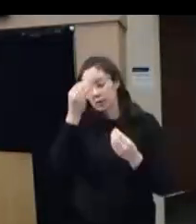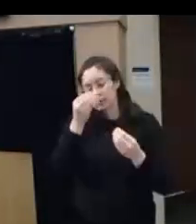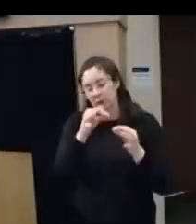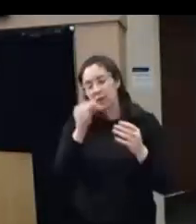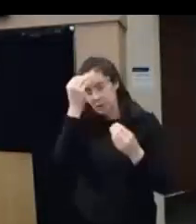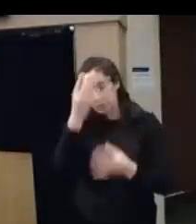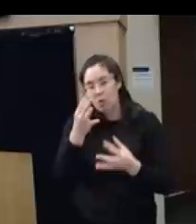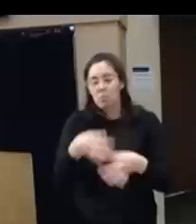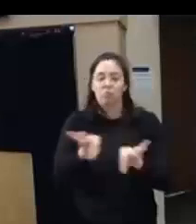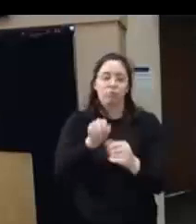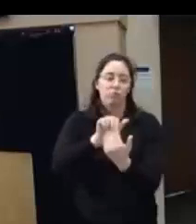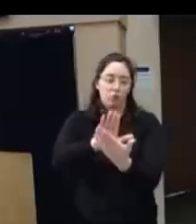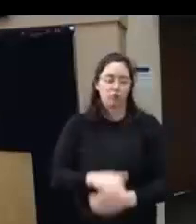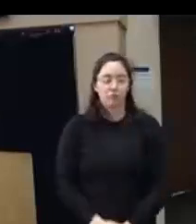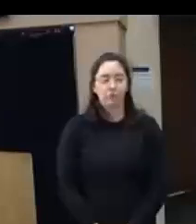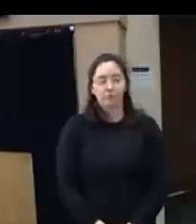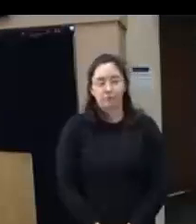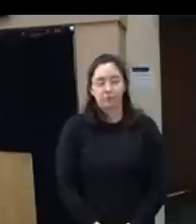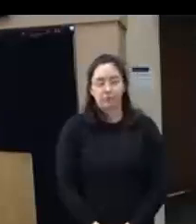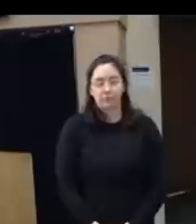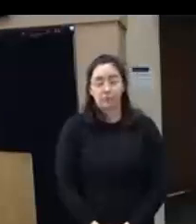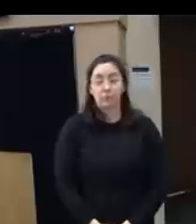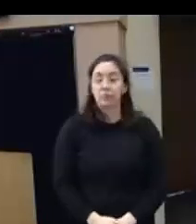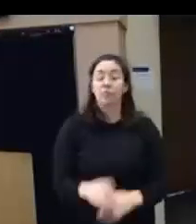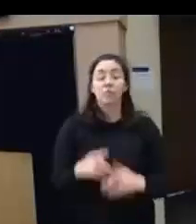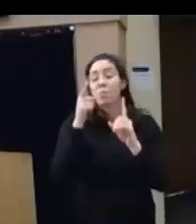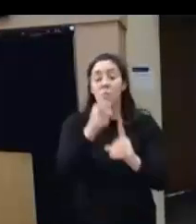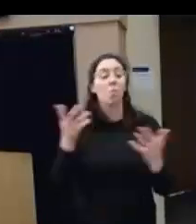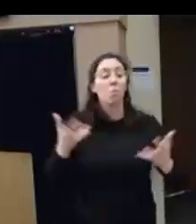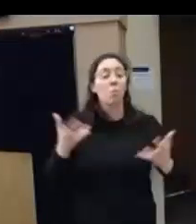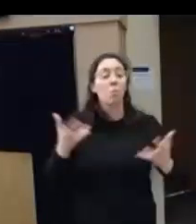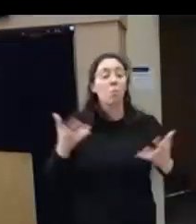conclusion adults with congenital heart disease face unique psychosocial stressors across the